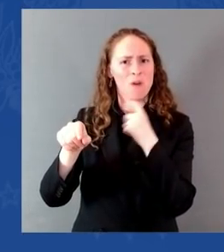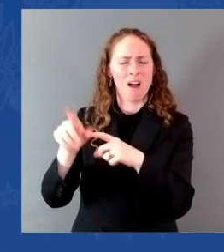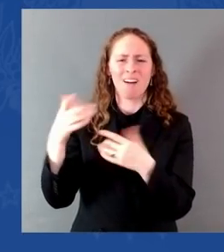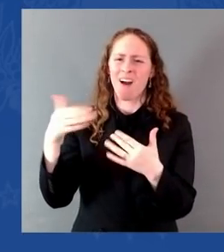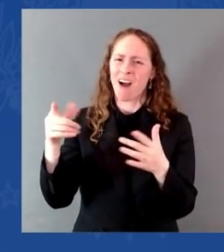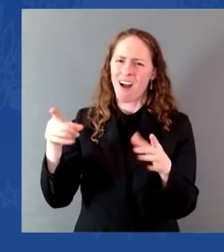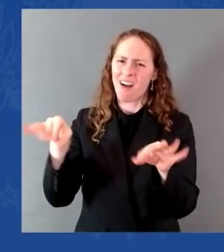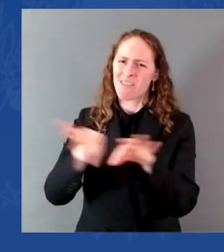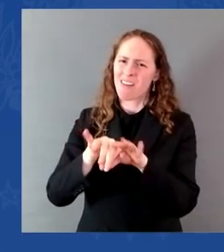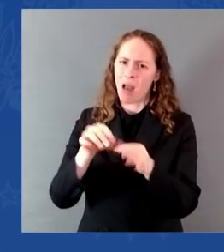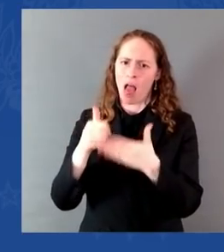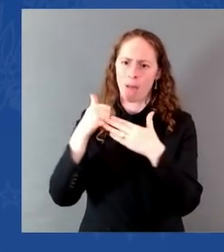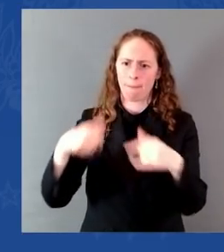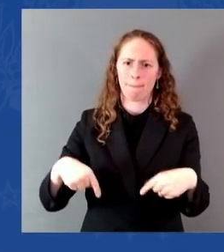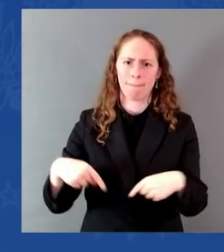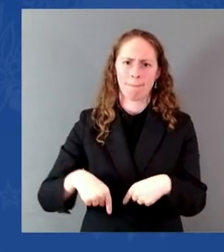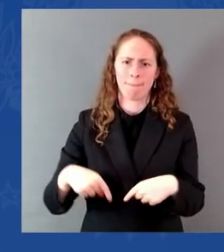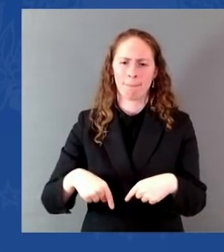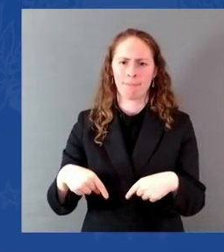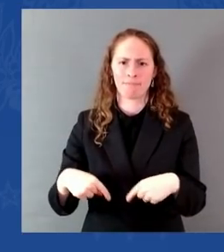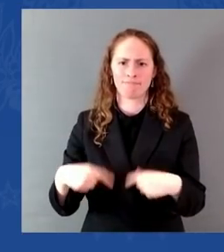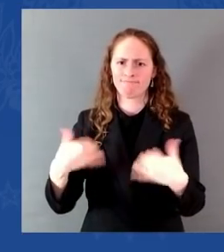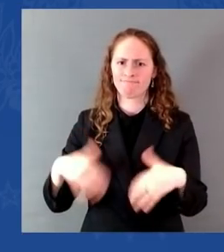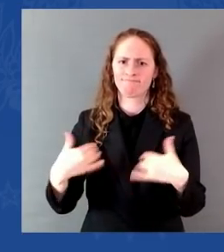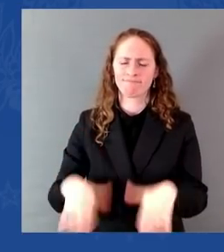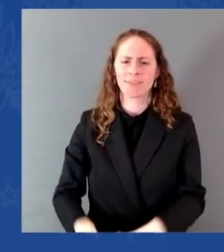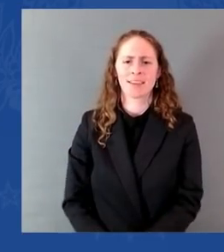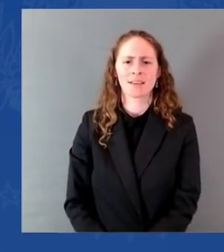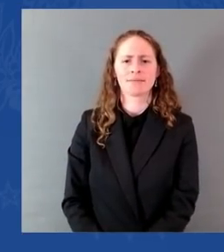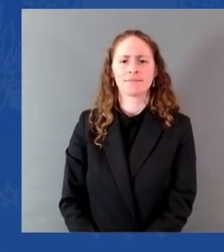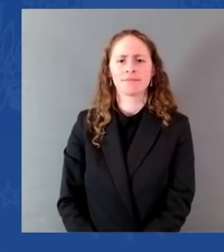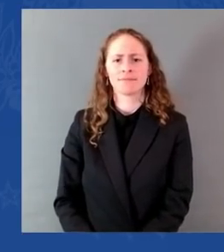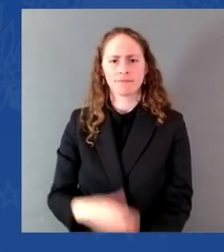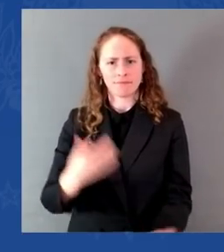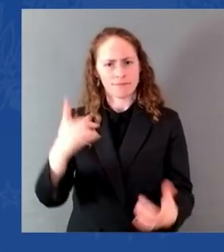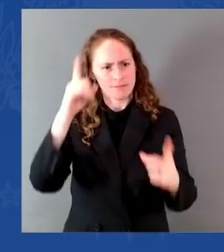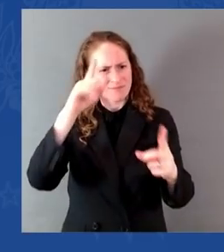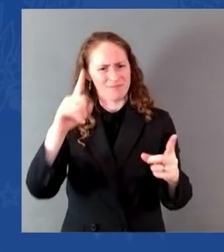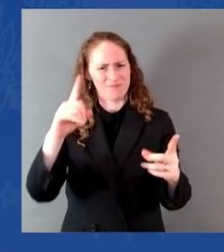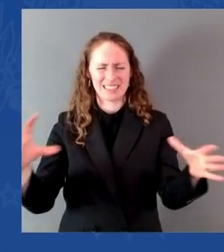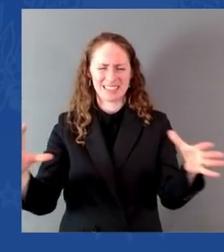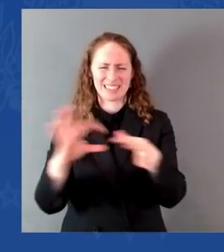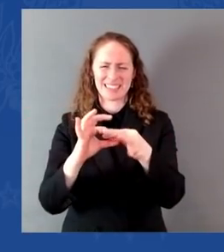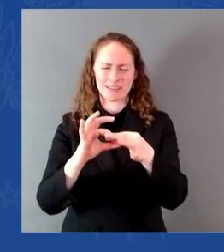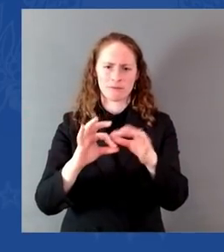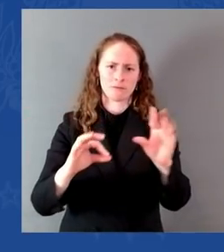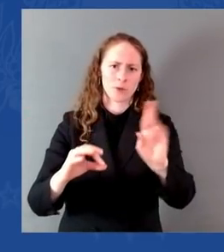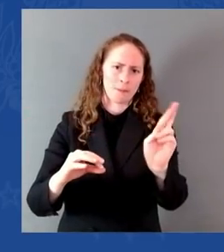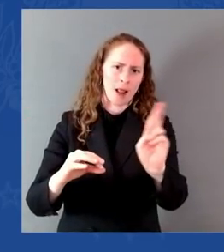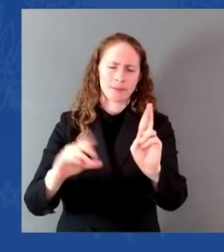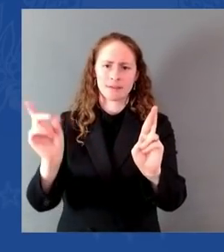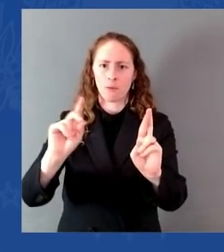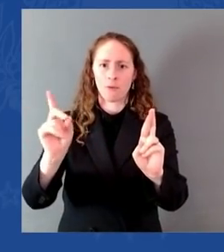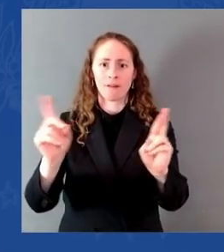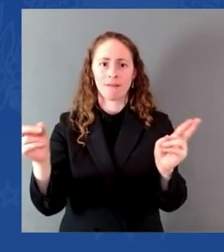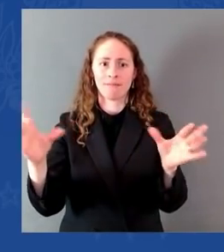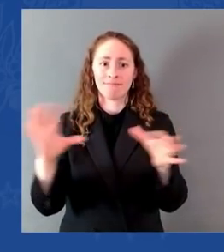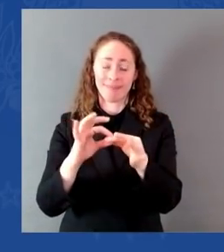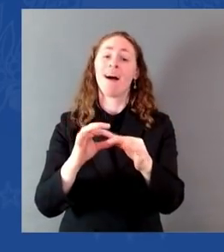And we're here talking about rebuilding America, investing in America, building a better America. In the coming weeks, I'm going to be traveling all over the country